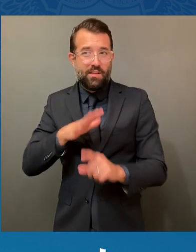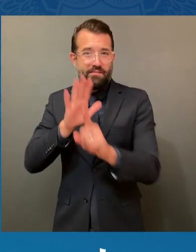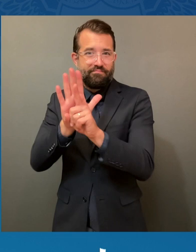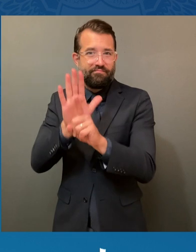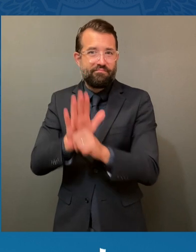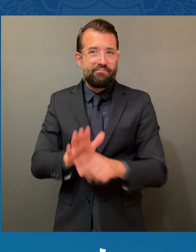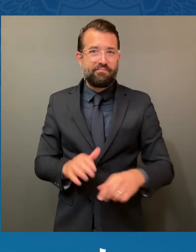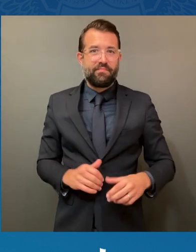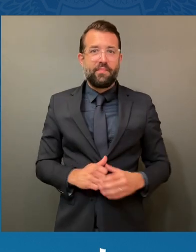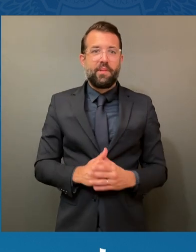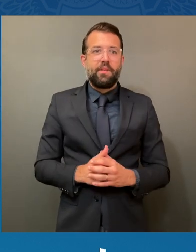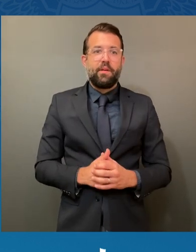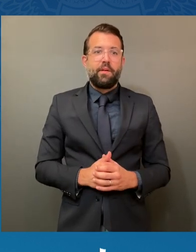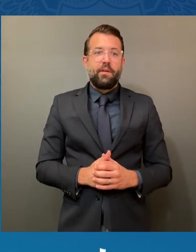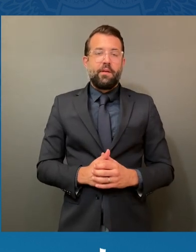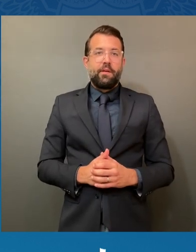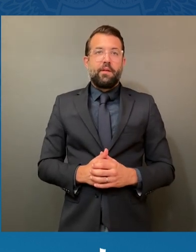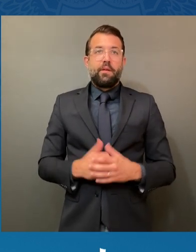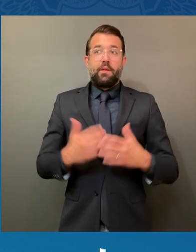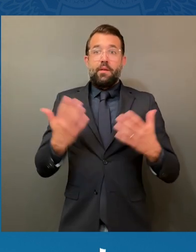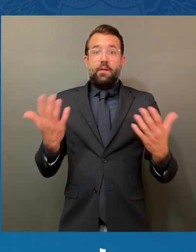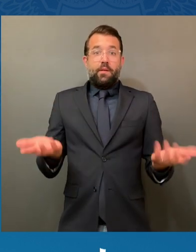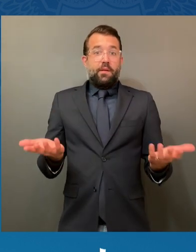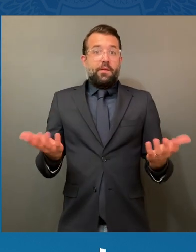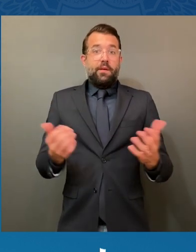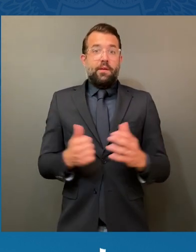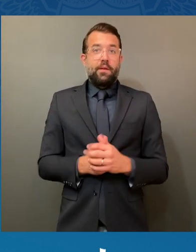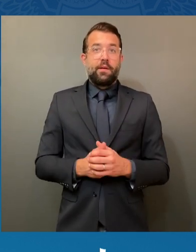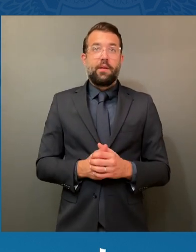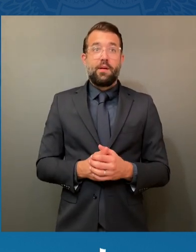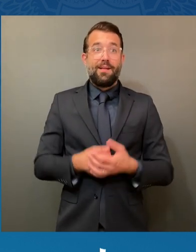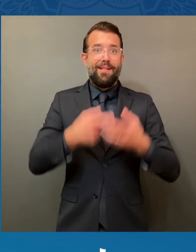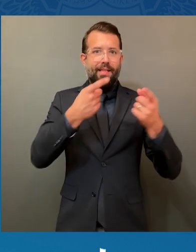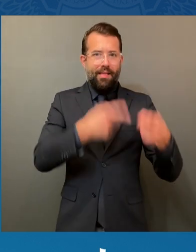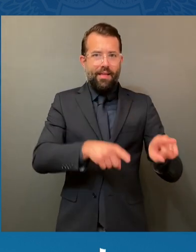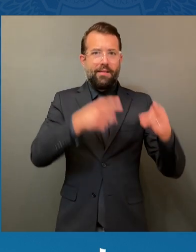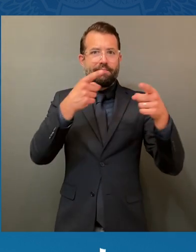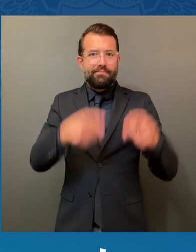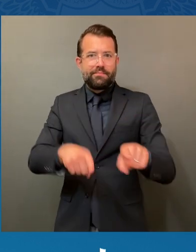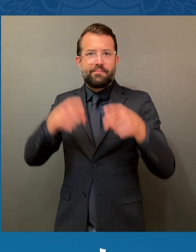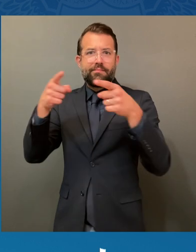And in the face of this, as it relates to the work of attorneys general,